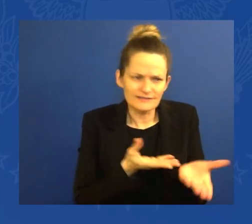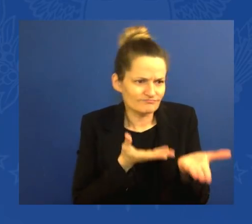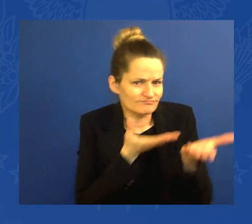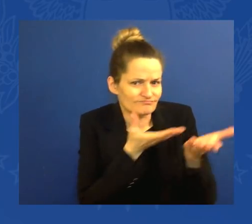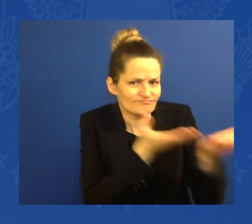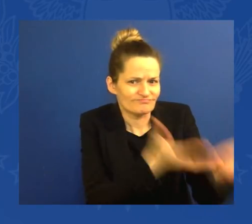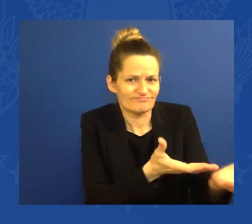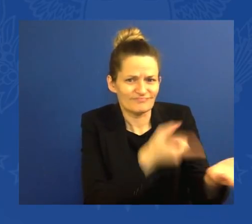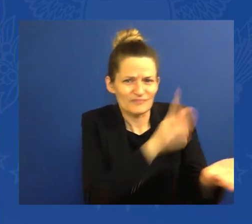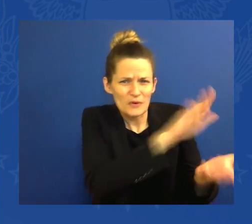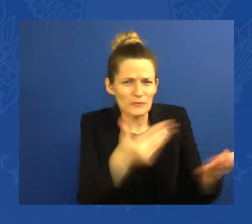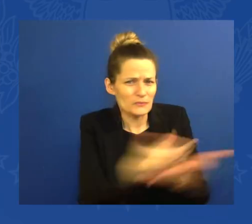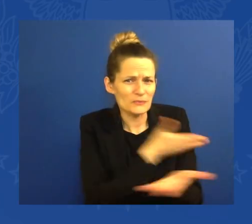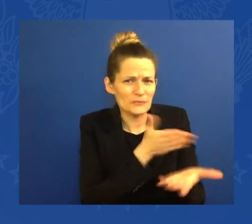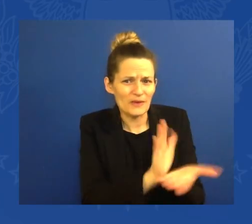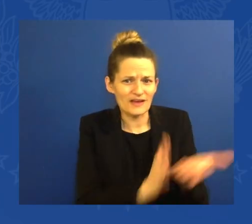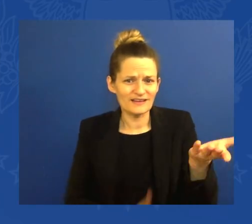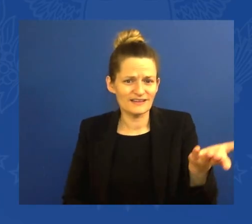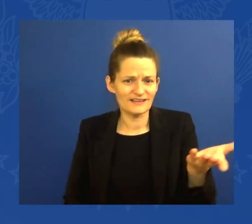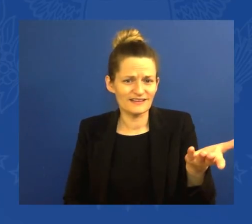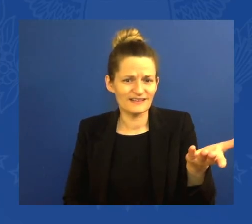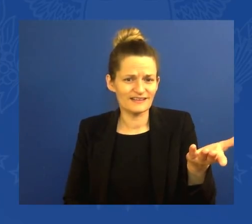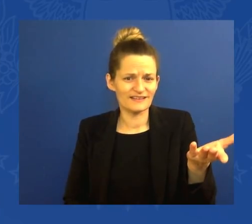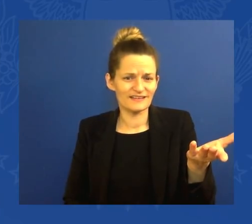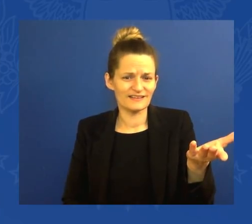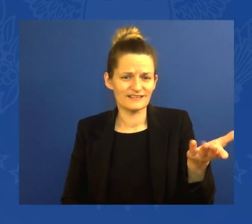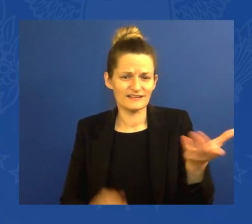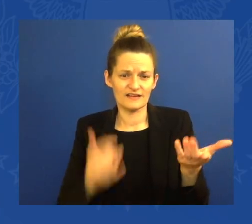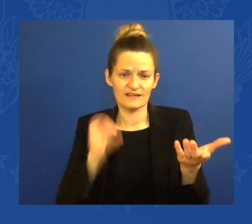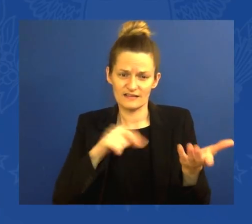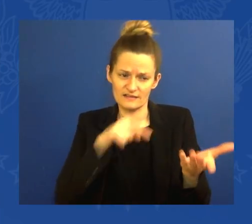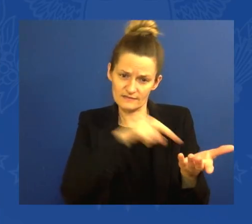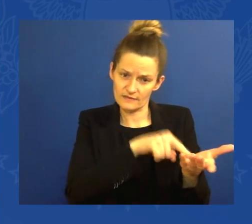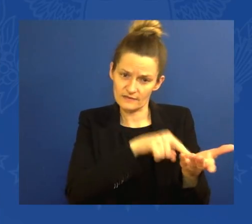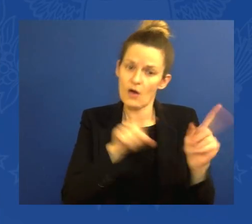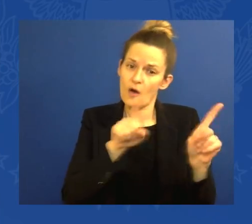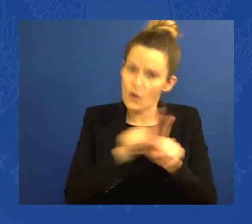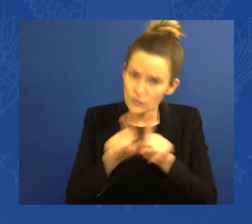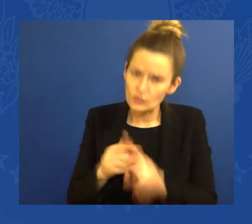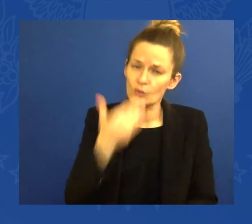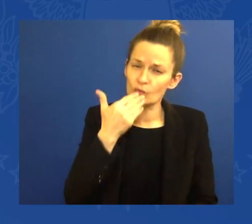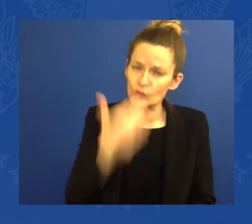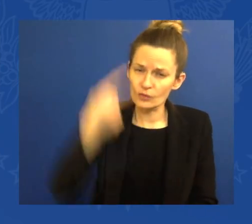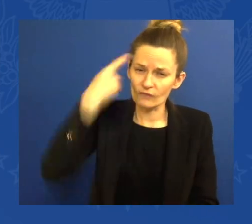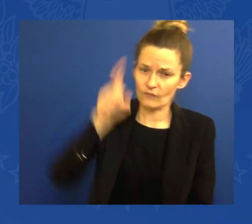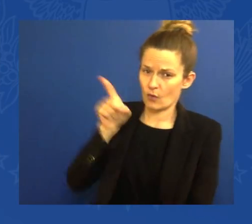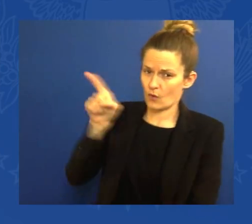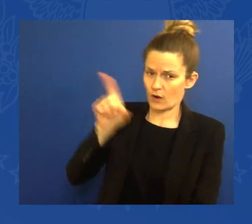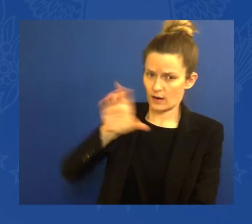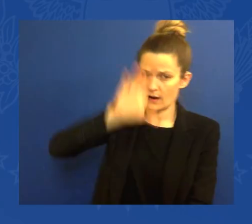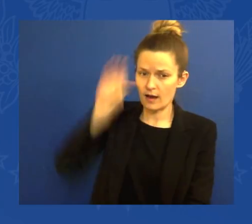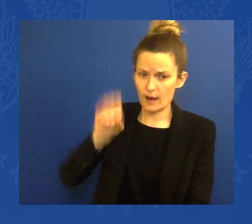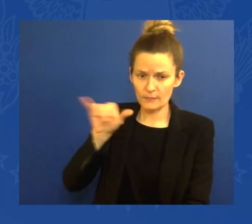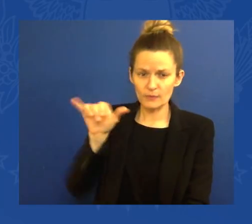for the employers, as you mentioned, and I think it is good for employers. If a worker experiences sexual assault, harassment,